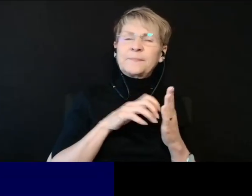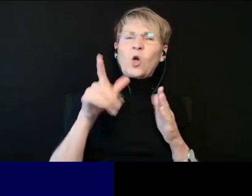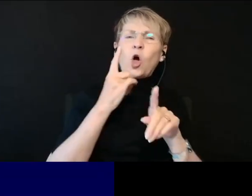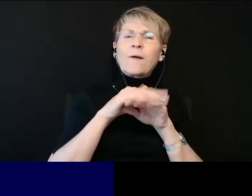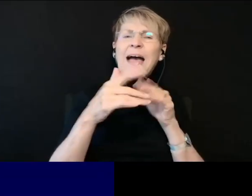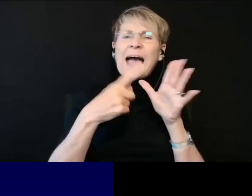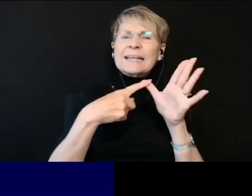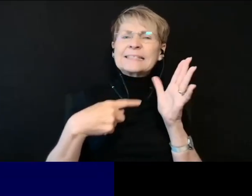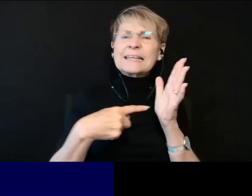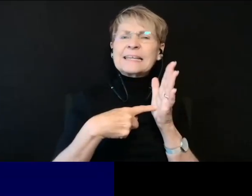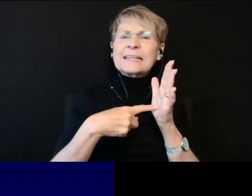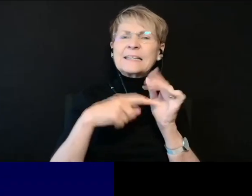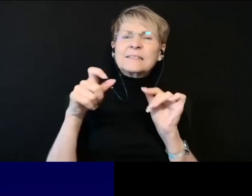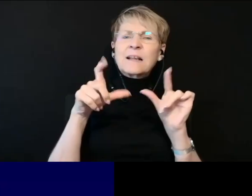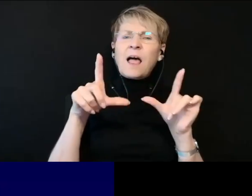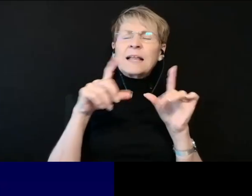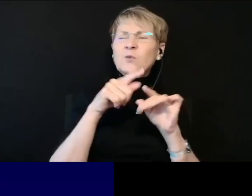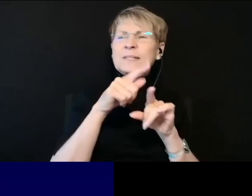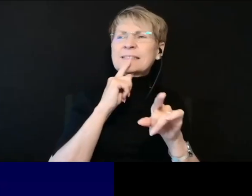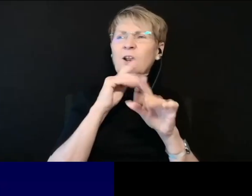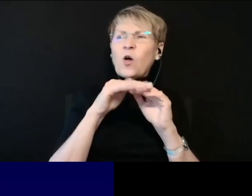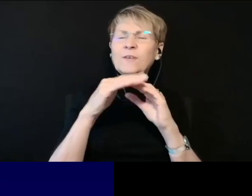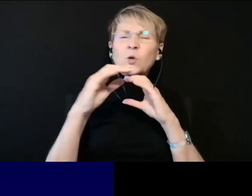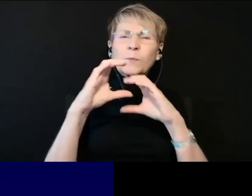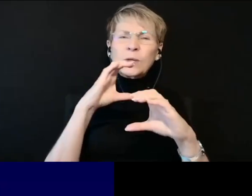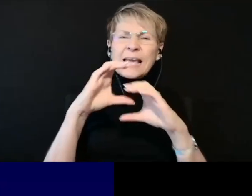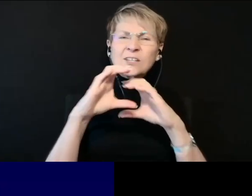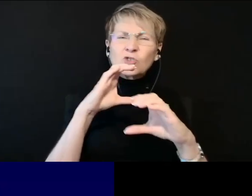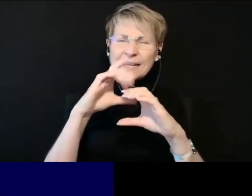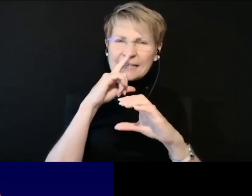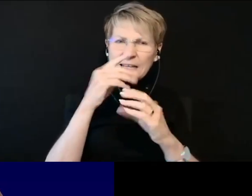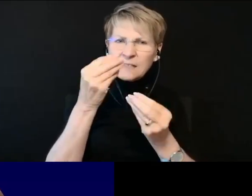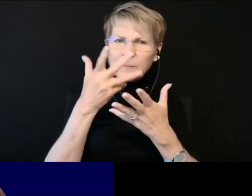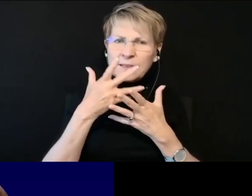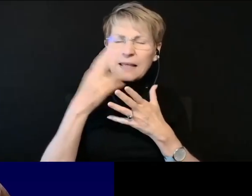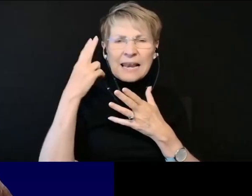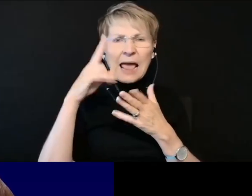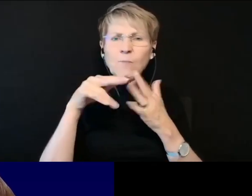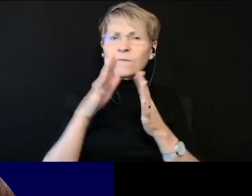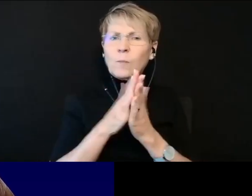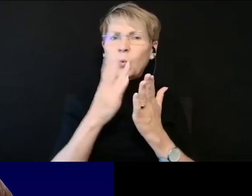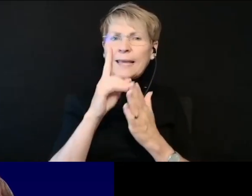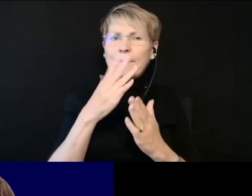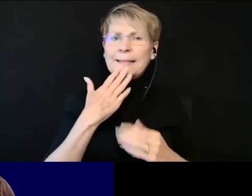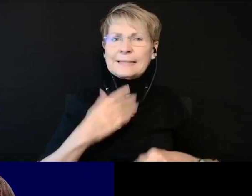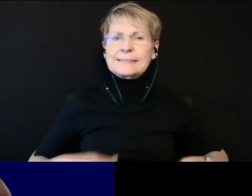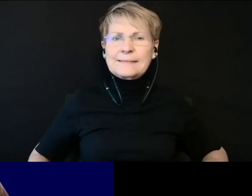slide. I believe it was around communication. Could you please share the name of the book again? Yes, I